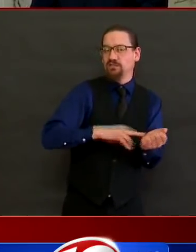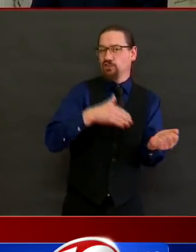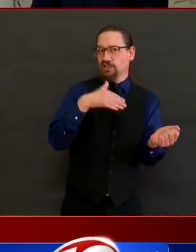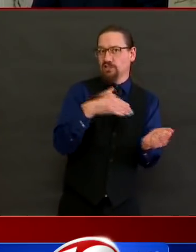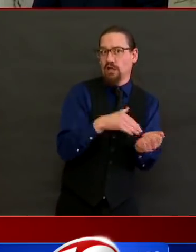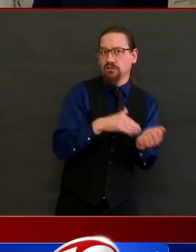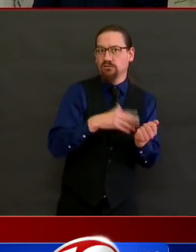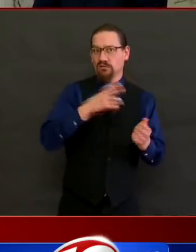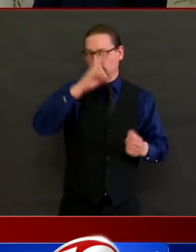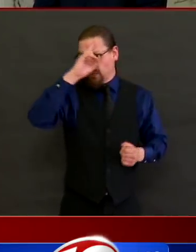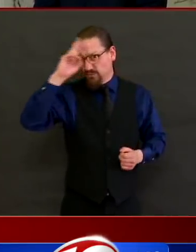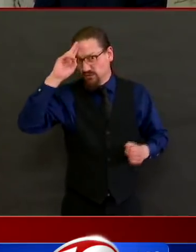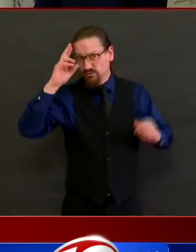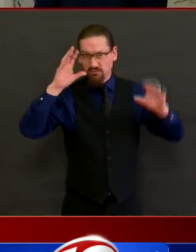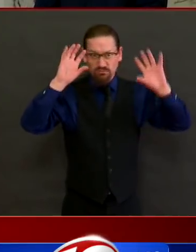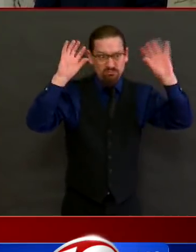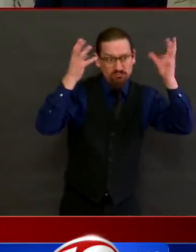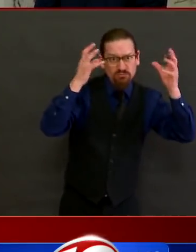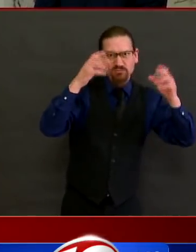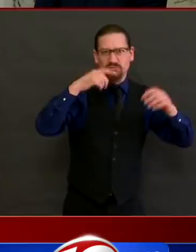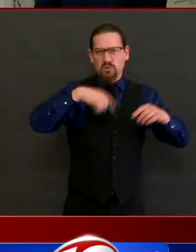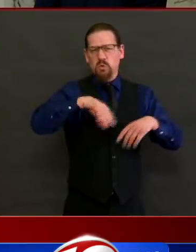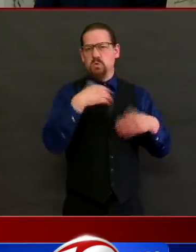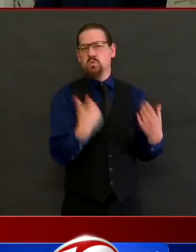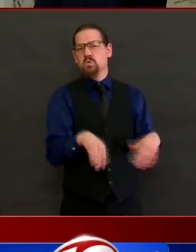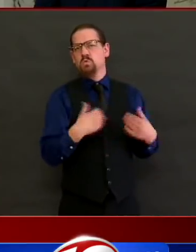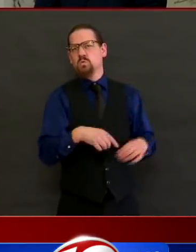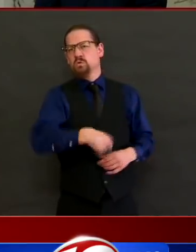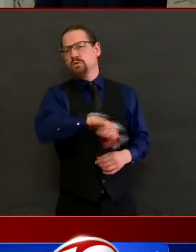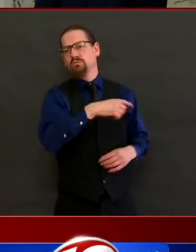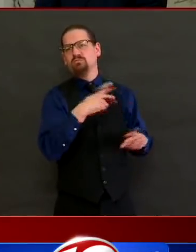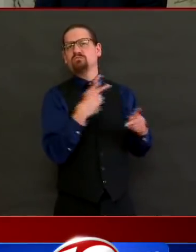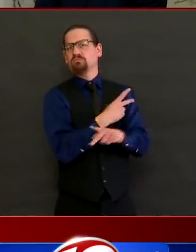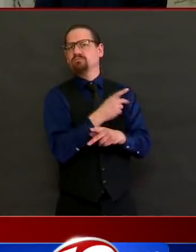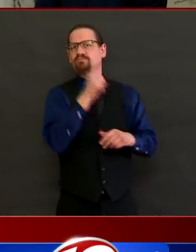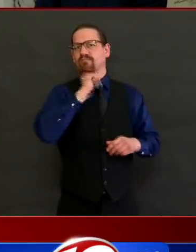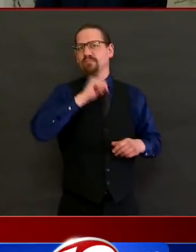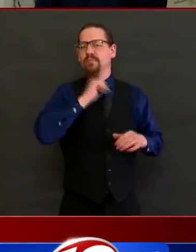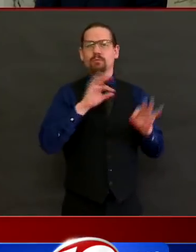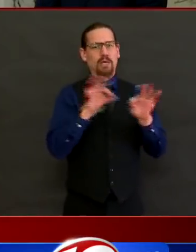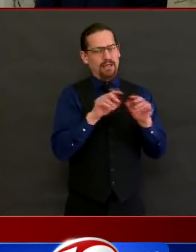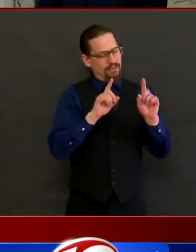THAT IS TRIPOLI -- TRIPLE SO. WE NEED TO BE BRAVE TOGETHER OR